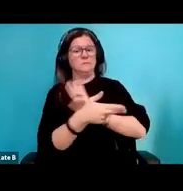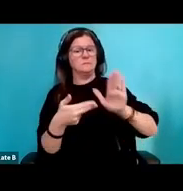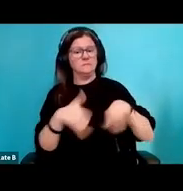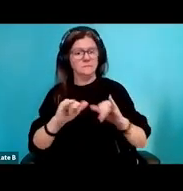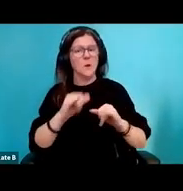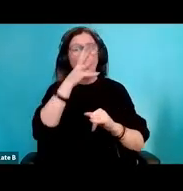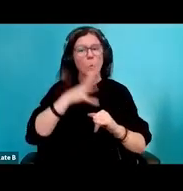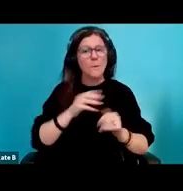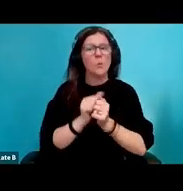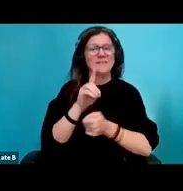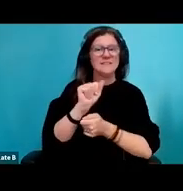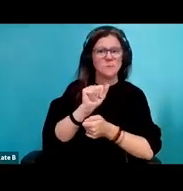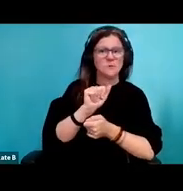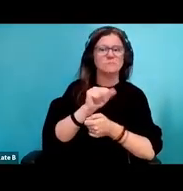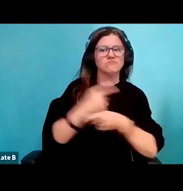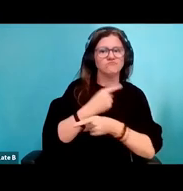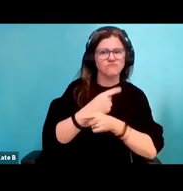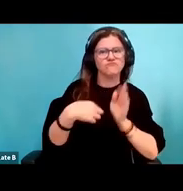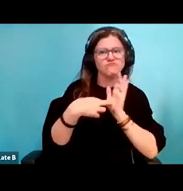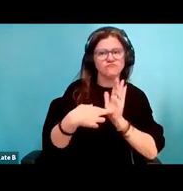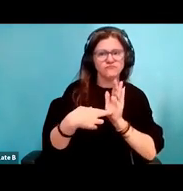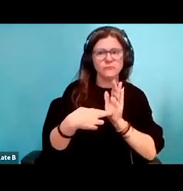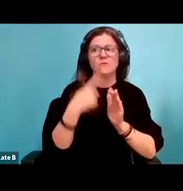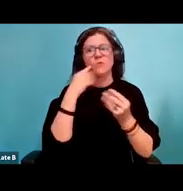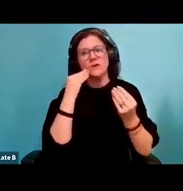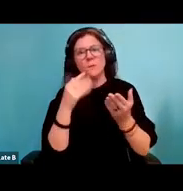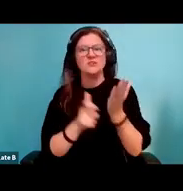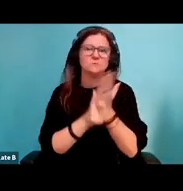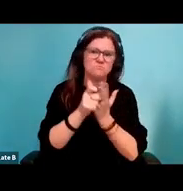with disabilities accurately represented and informational materials, in handouts, and